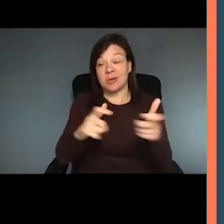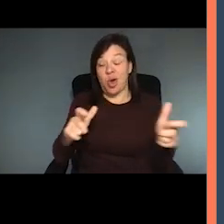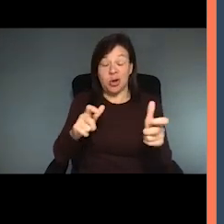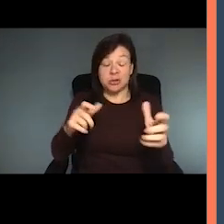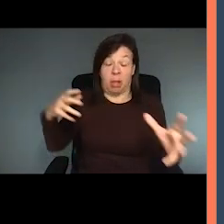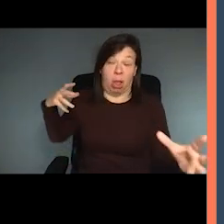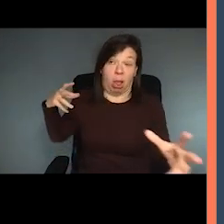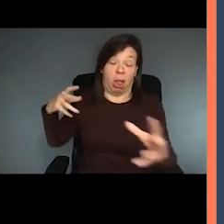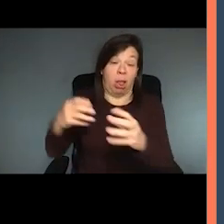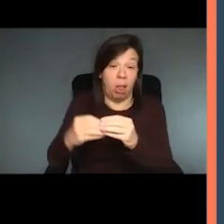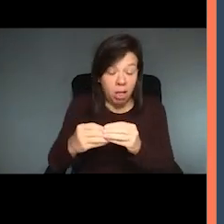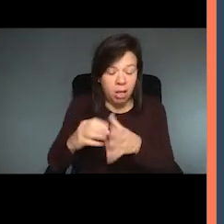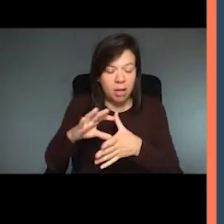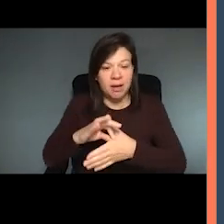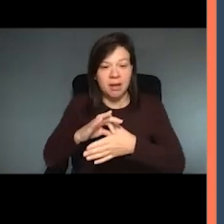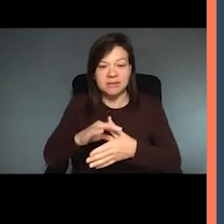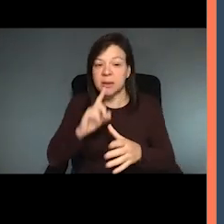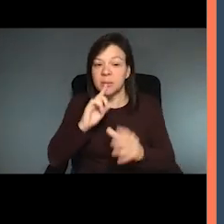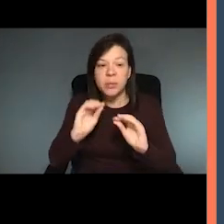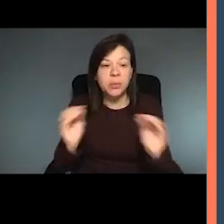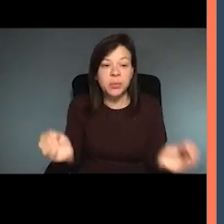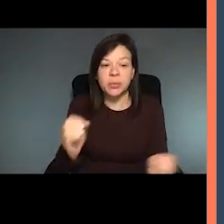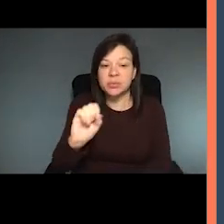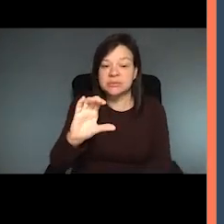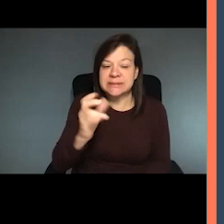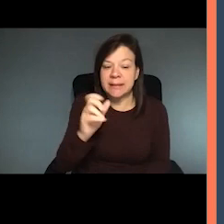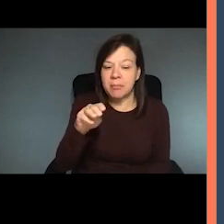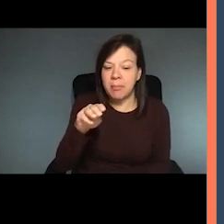CONTENT THAT DID NOT HAVE SCHEMA ON IT BUT MAKE SURE